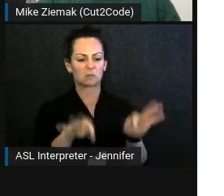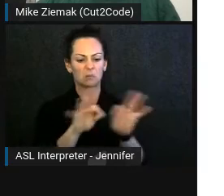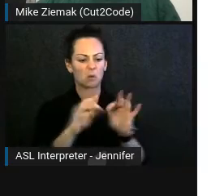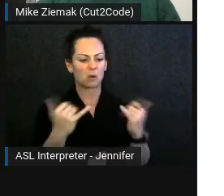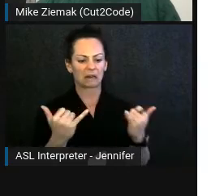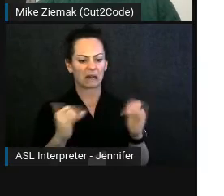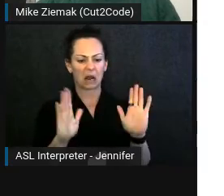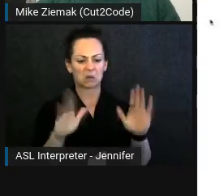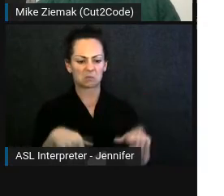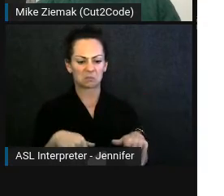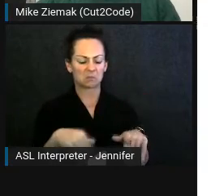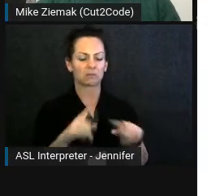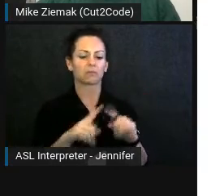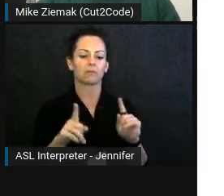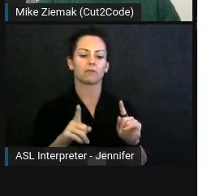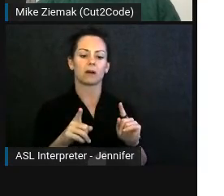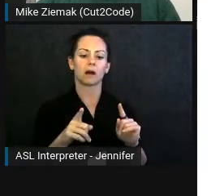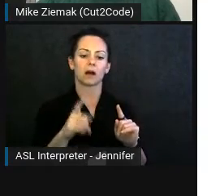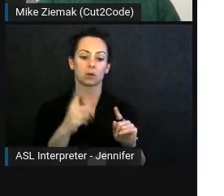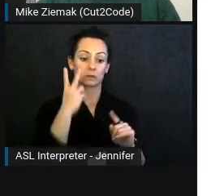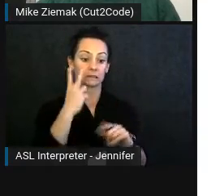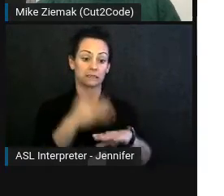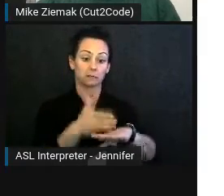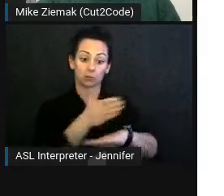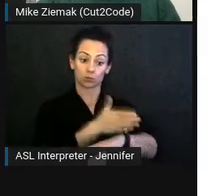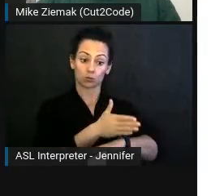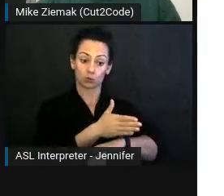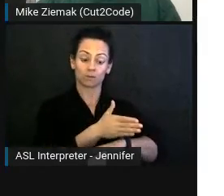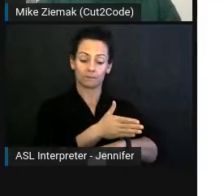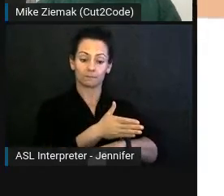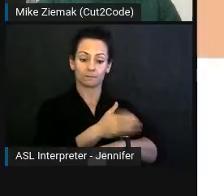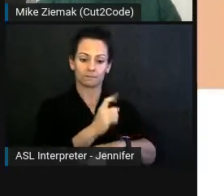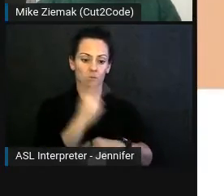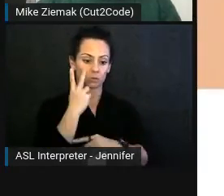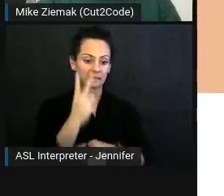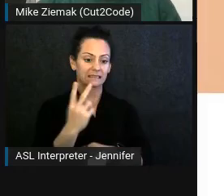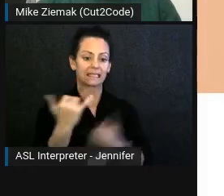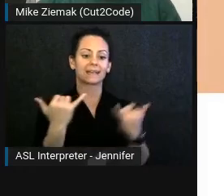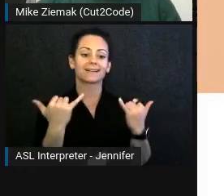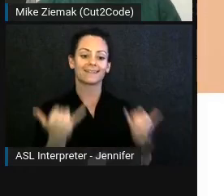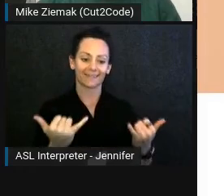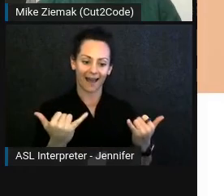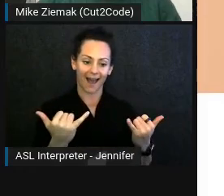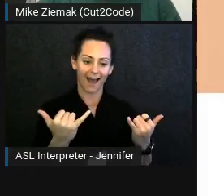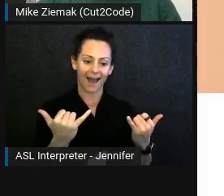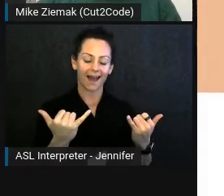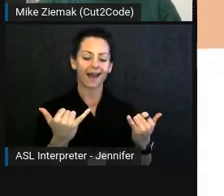as we can see that we have the margins now, so it's easy to read,